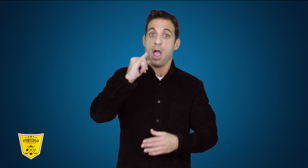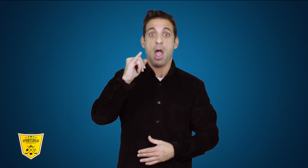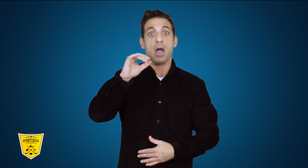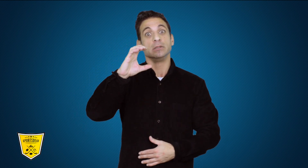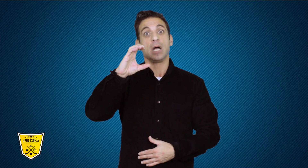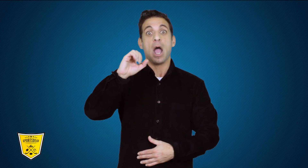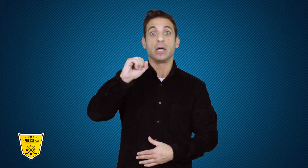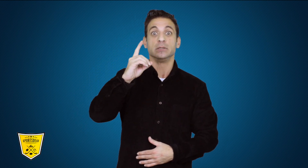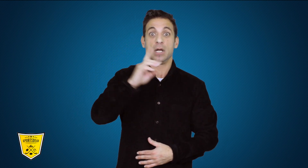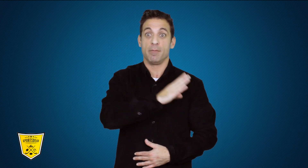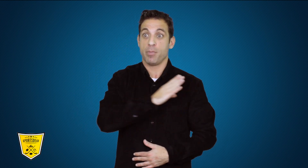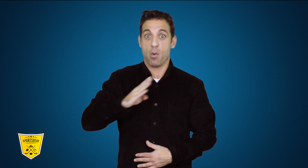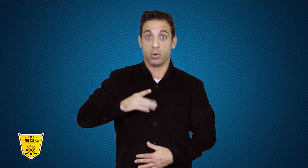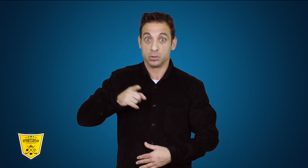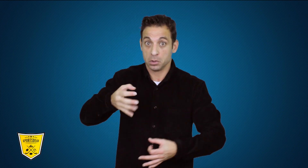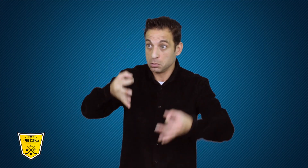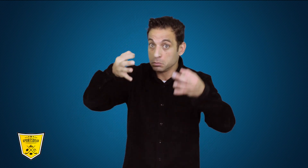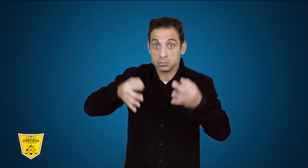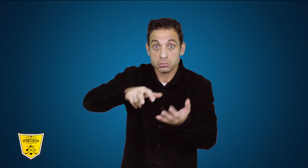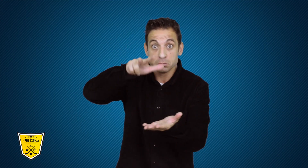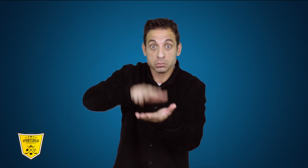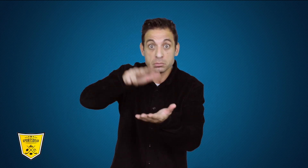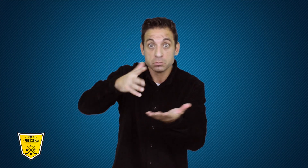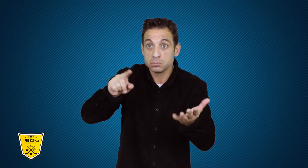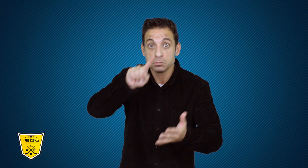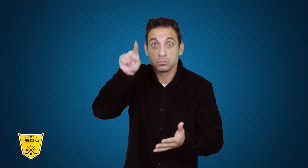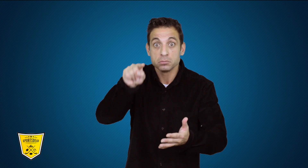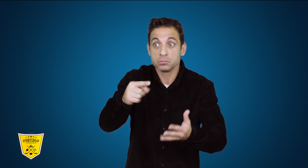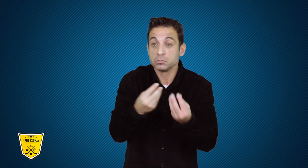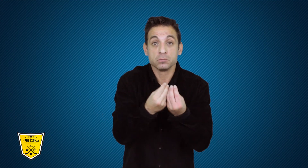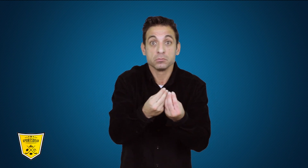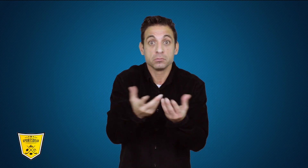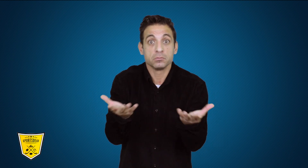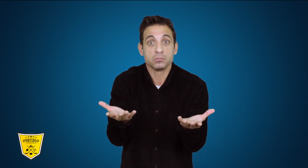to serve on the ICSD board. Is this legal?